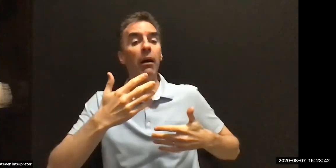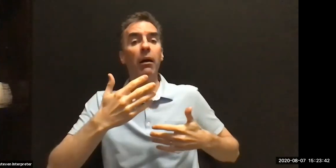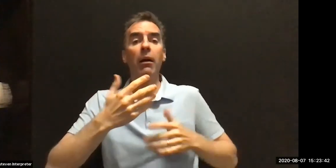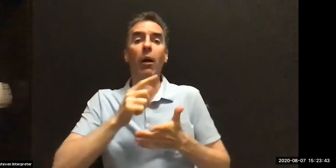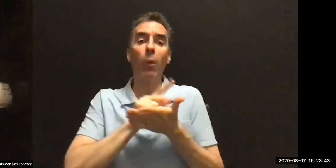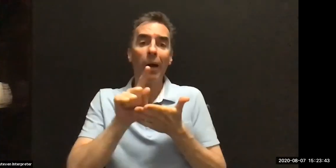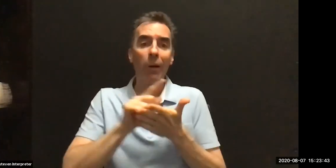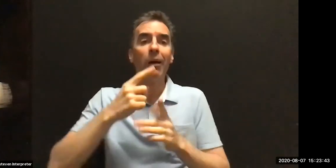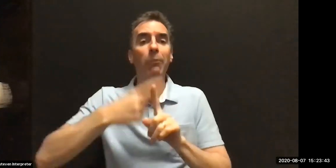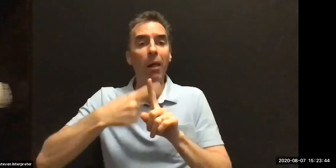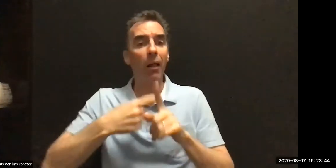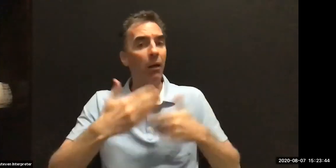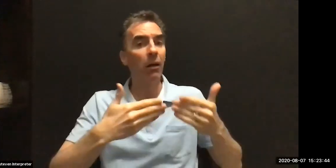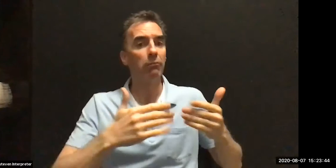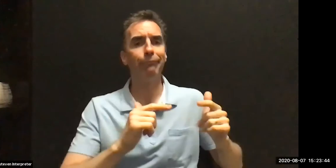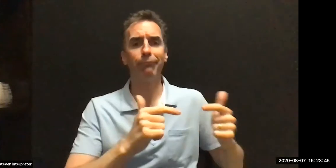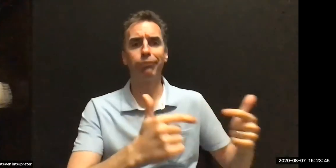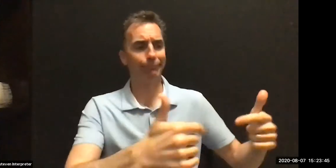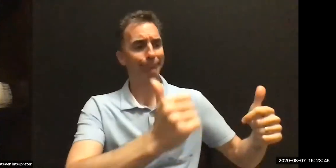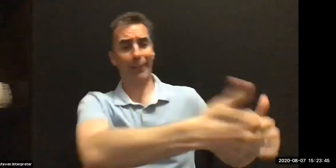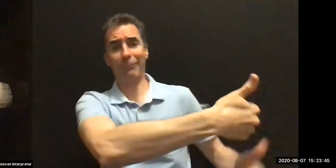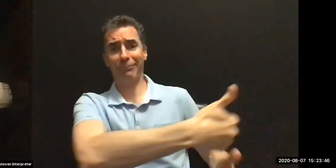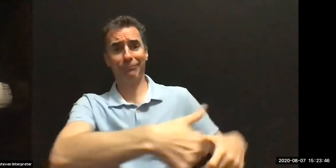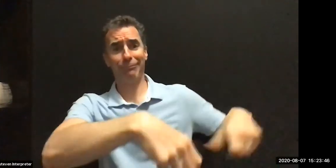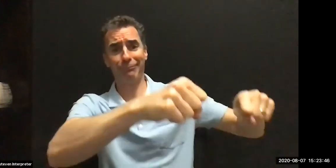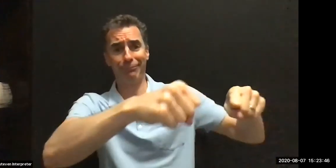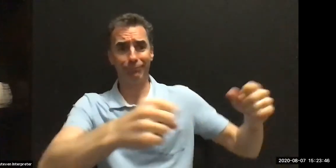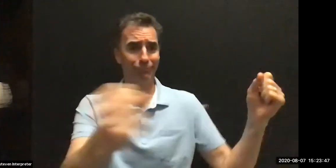Polly Begley: To explore different group communication concepts and theories as well.